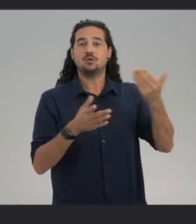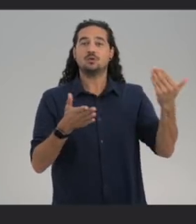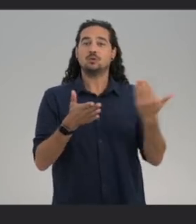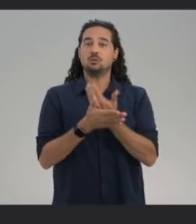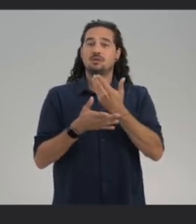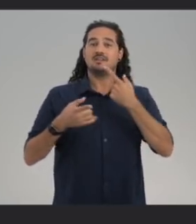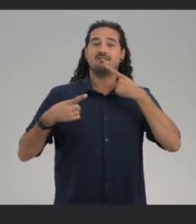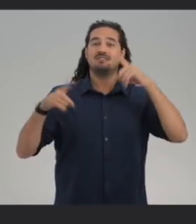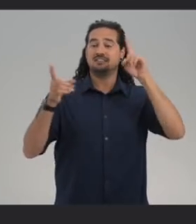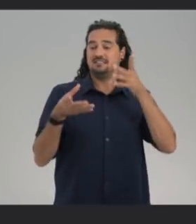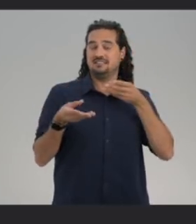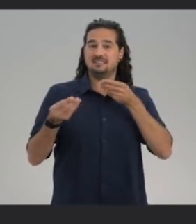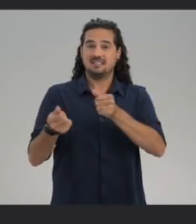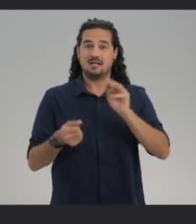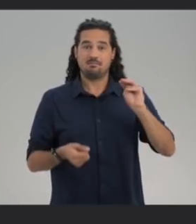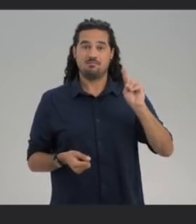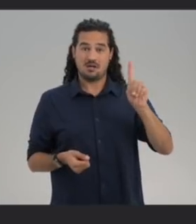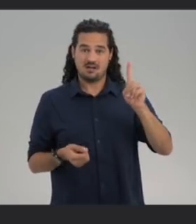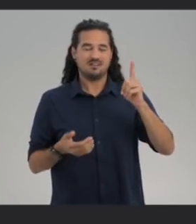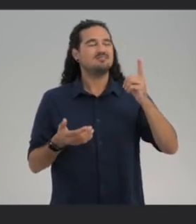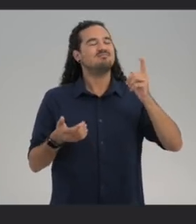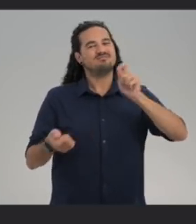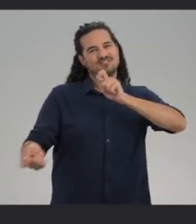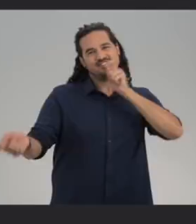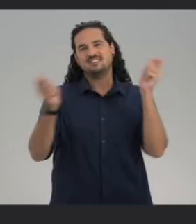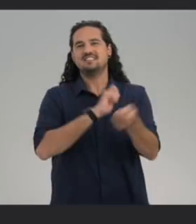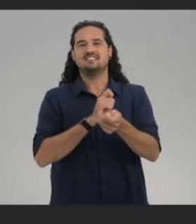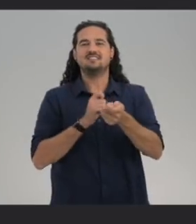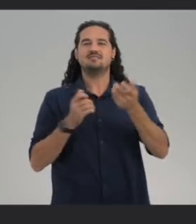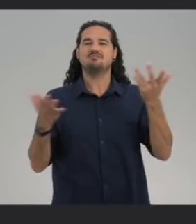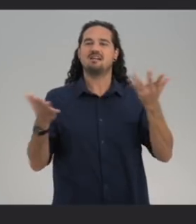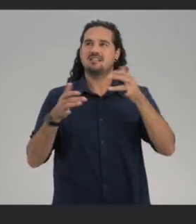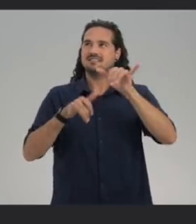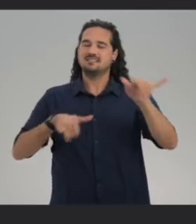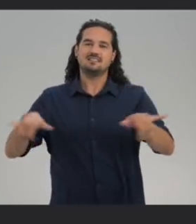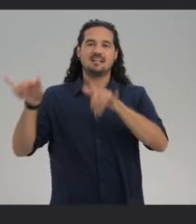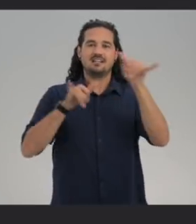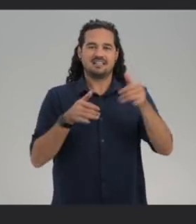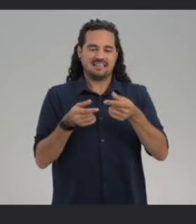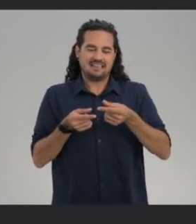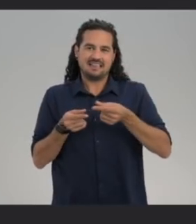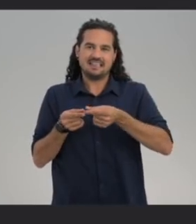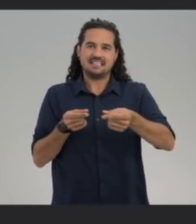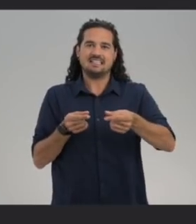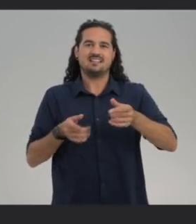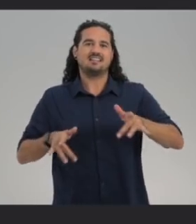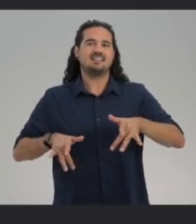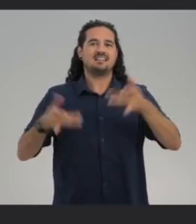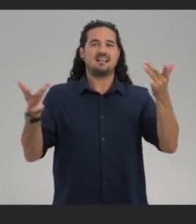the new MacBook Air will completely redefine what a thin and light notebook can do. To tell you all about it, here's Laura.